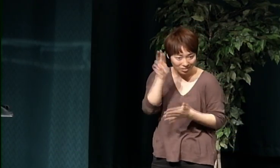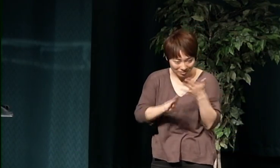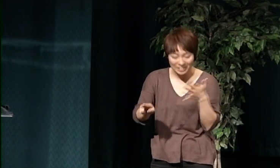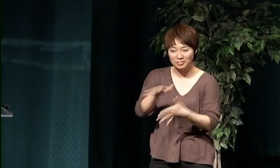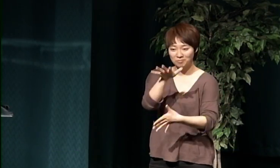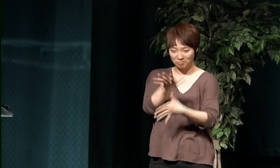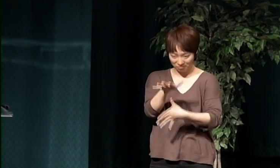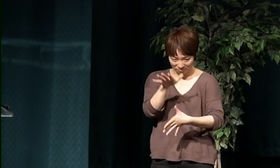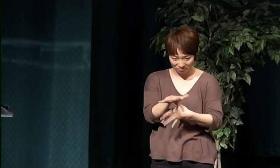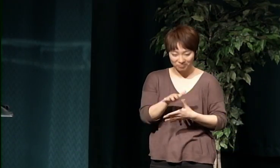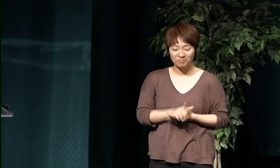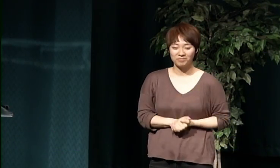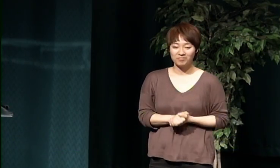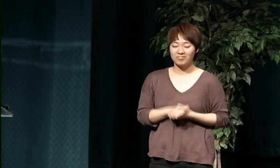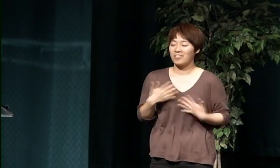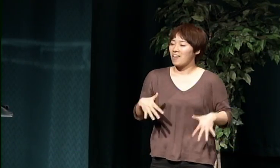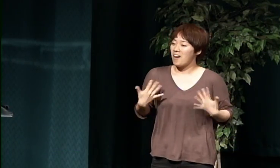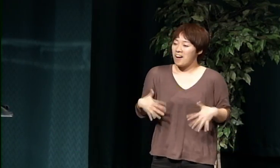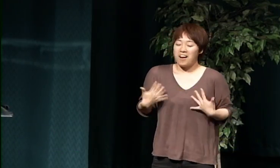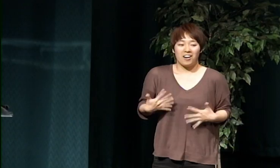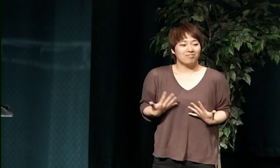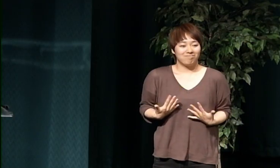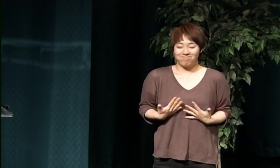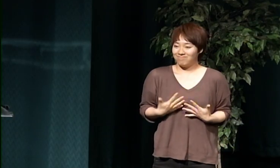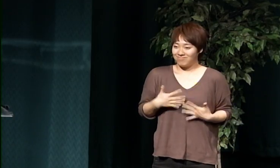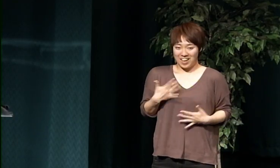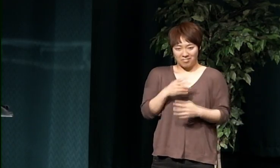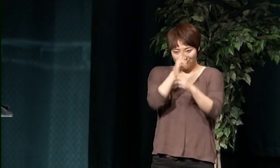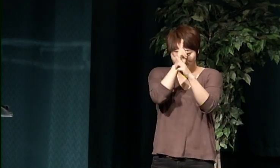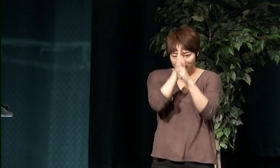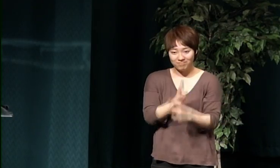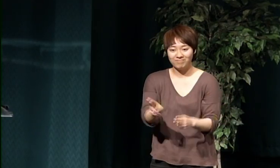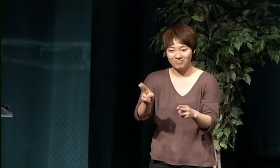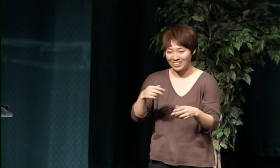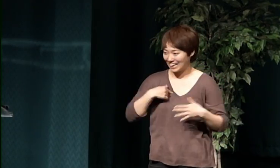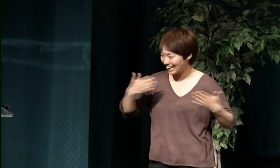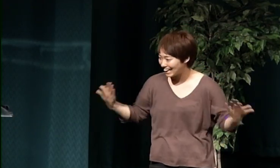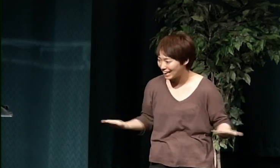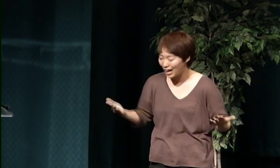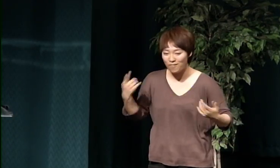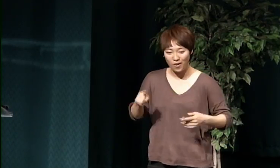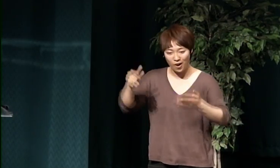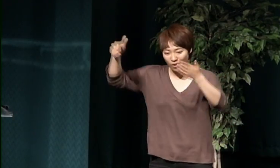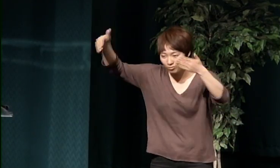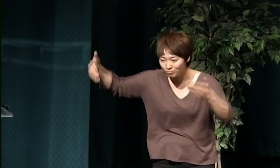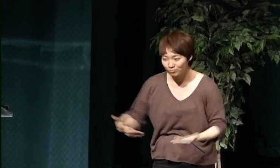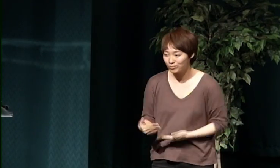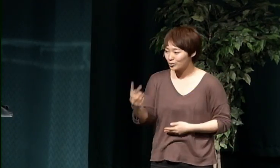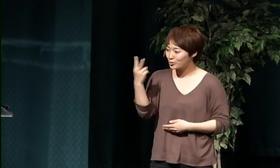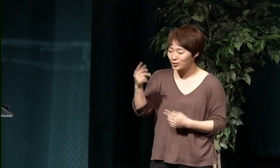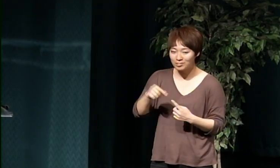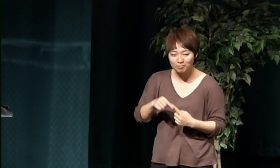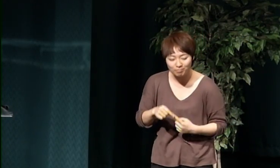I am a social work major here at Gallaudet and I'm in my senior year. I'm incredibly honored to be here